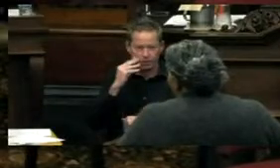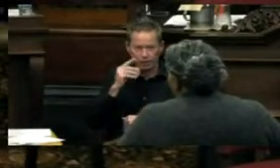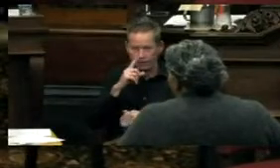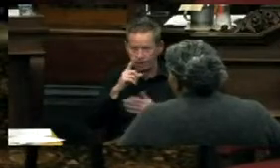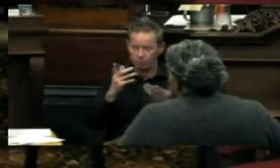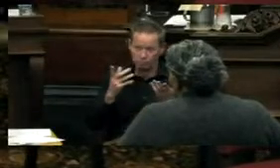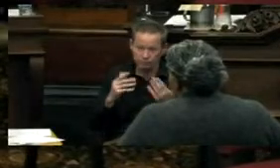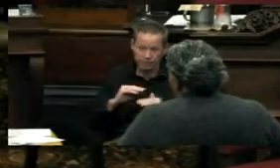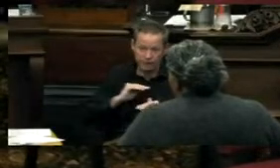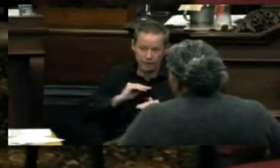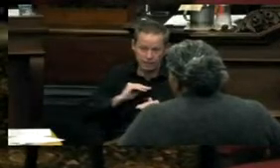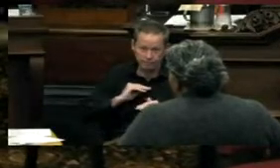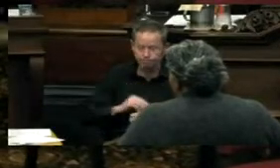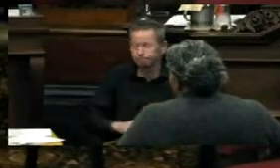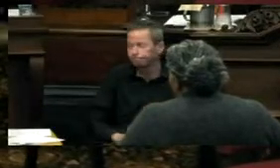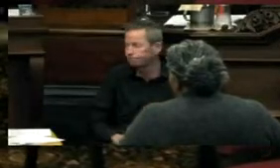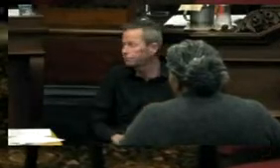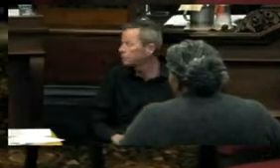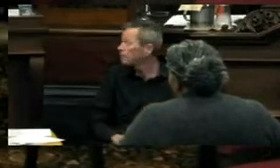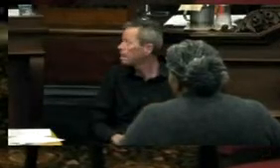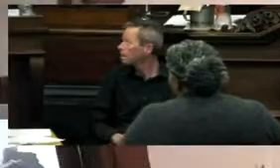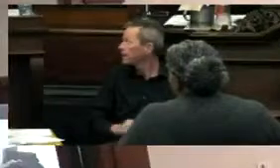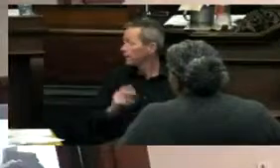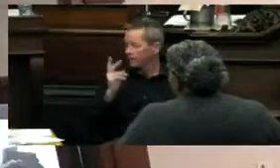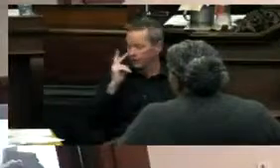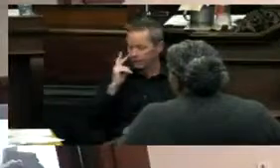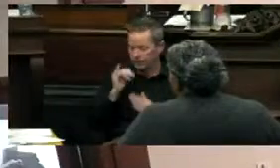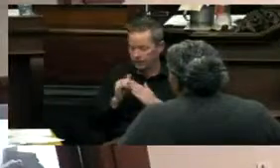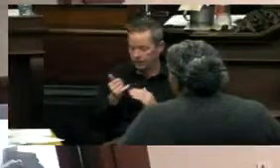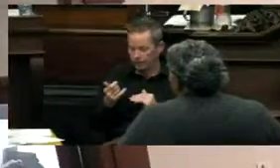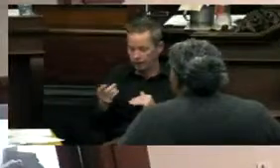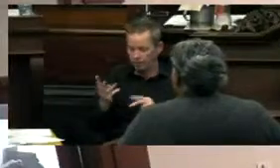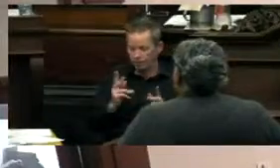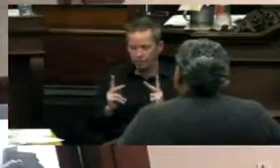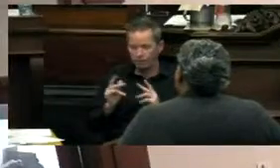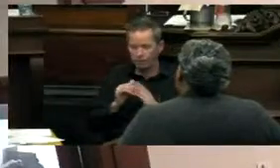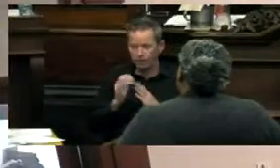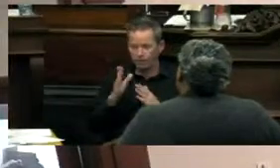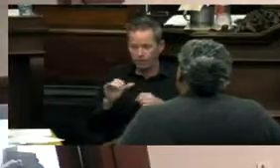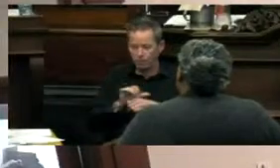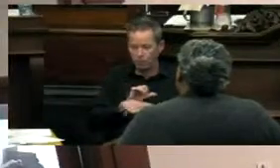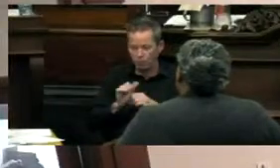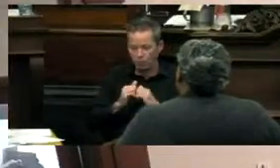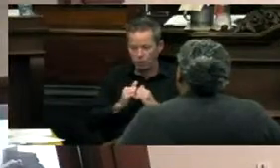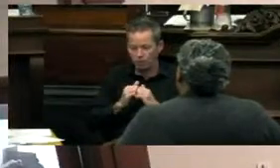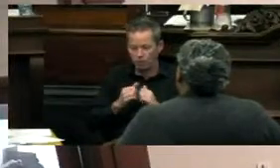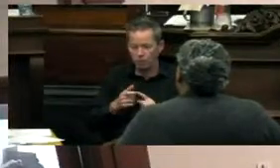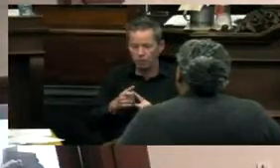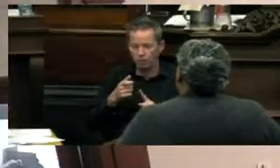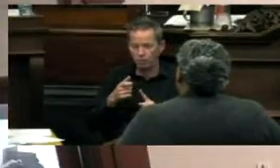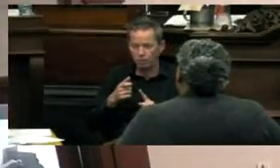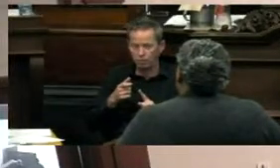someone not only that had the time, but had the background and experience, and they checked